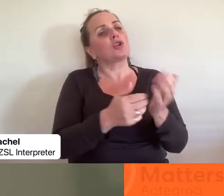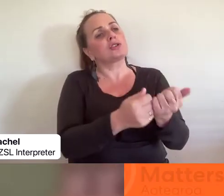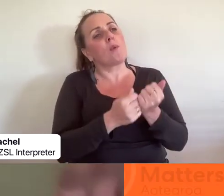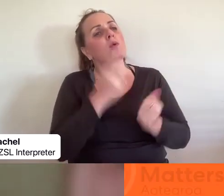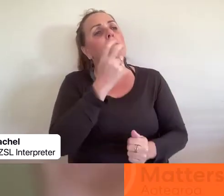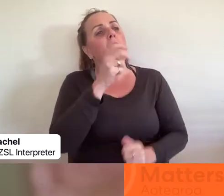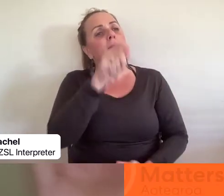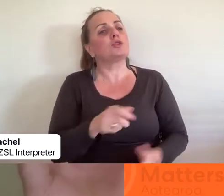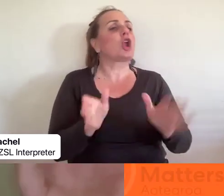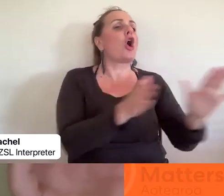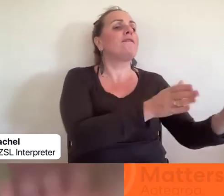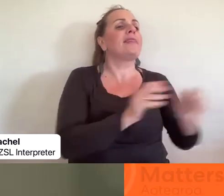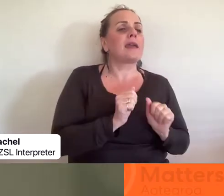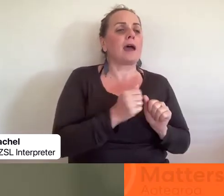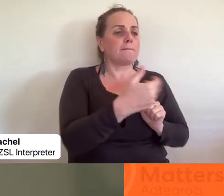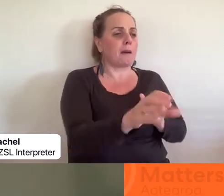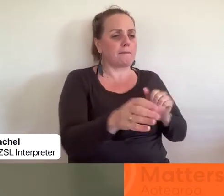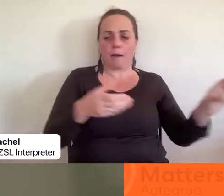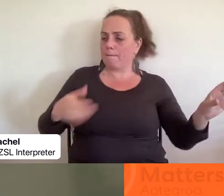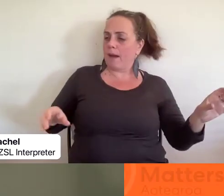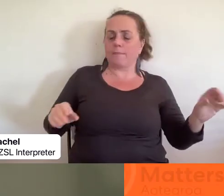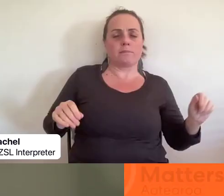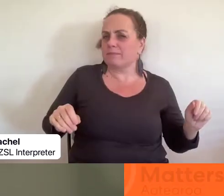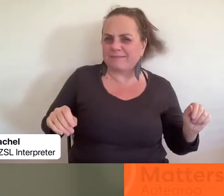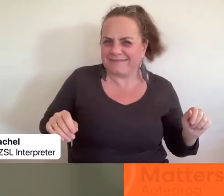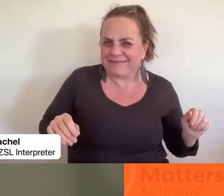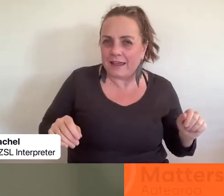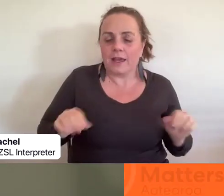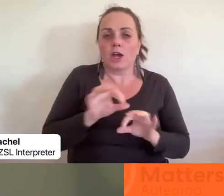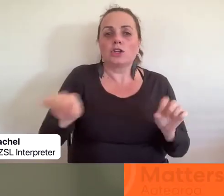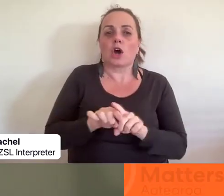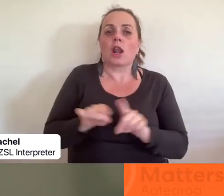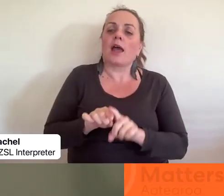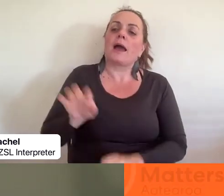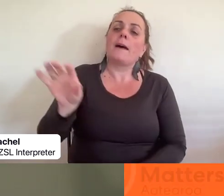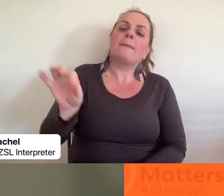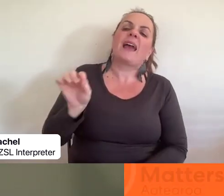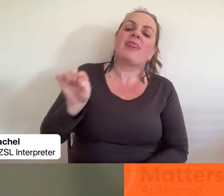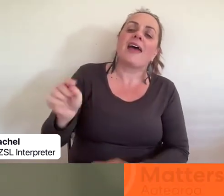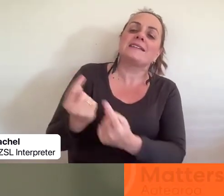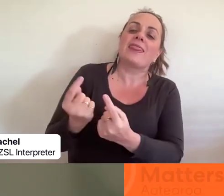over in this little box. Oh we won't pick that one out for sign language because it's at hospital,